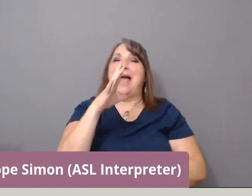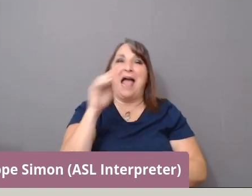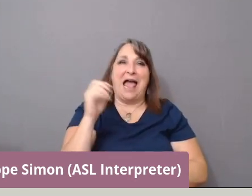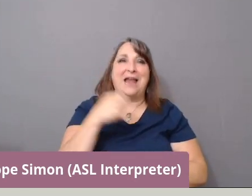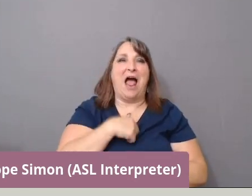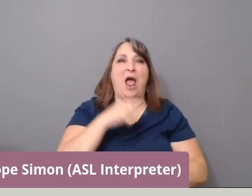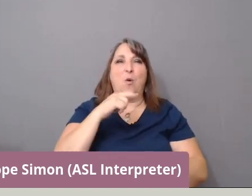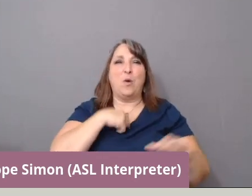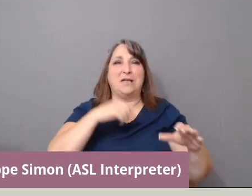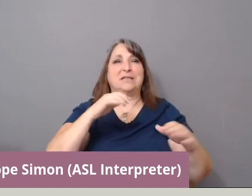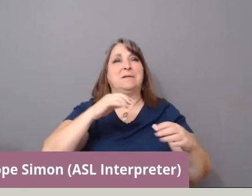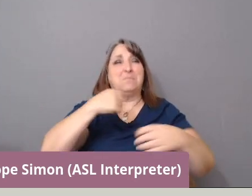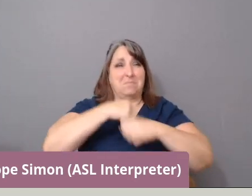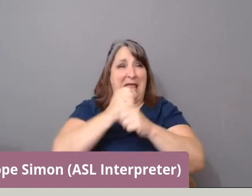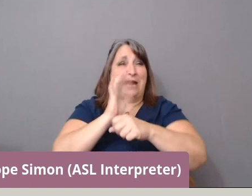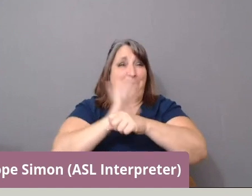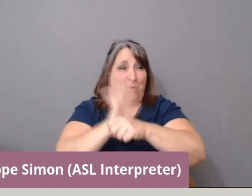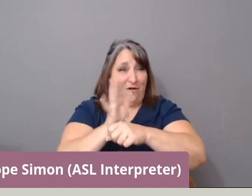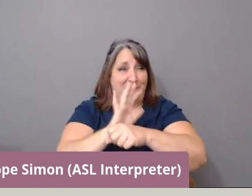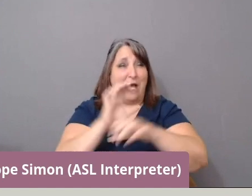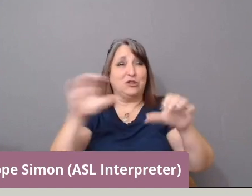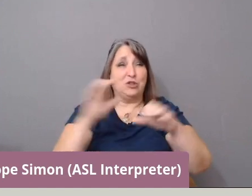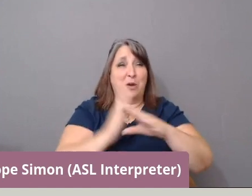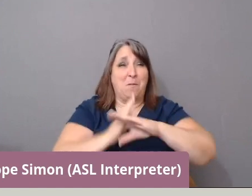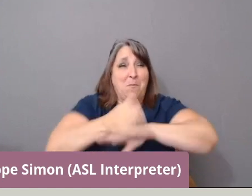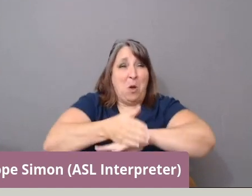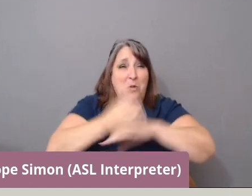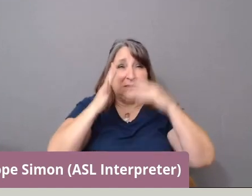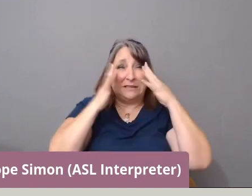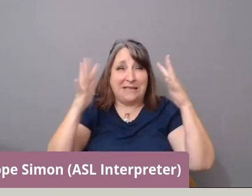And I meekly raised my hand from the back of the room.